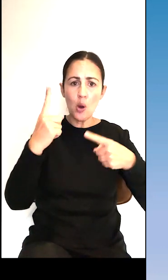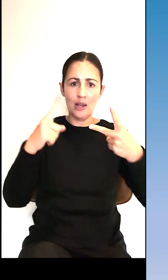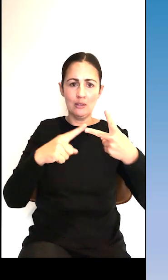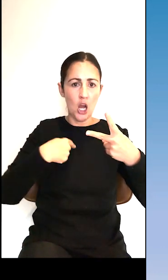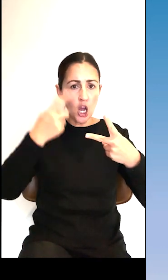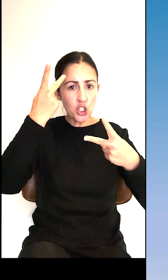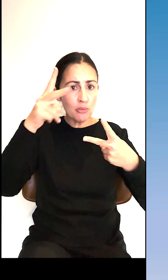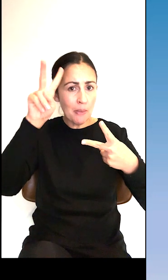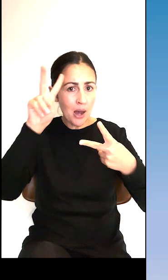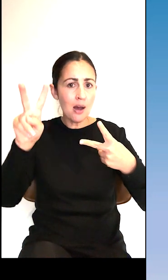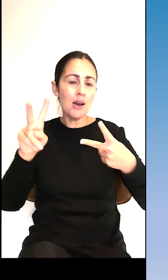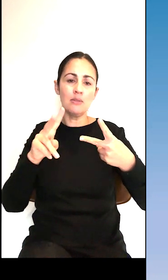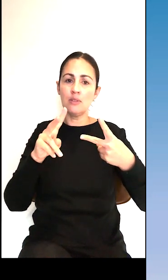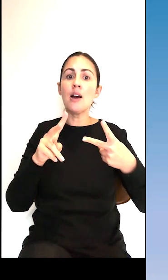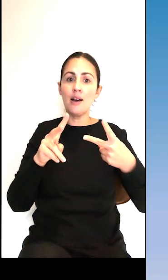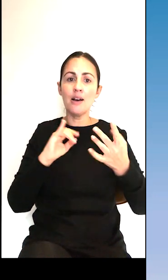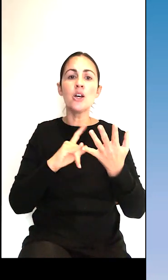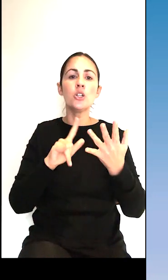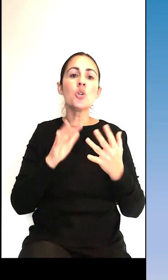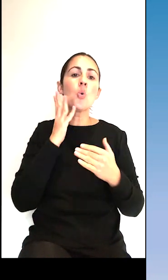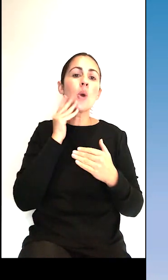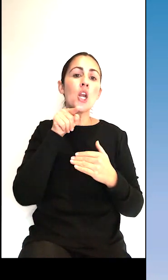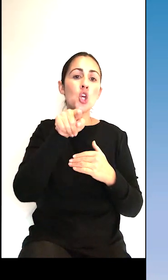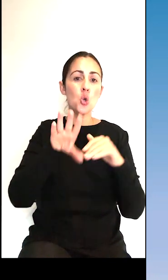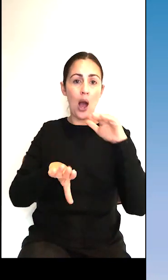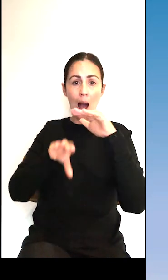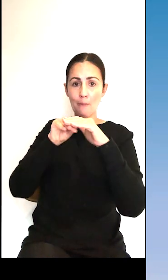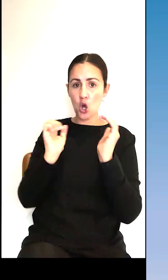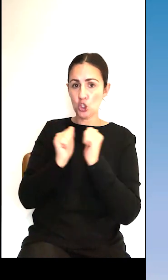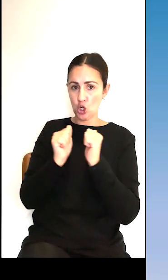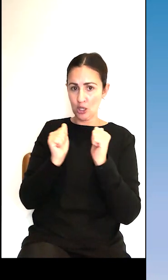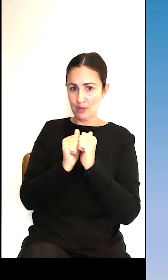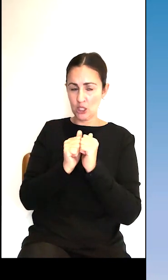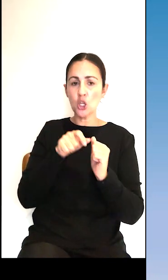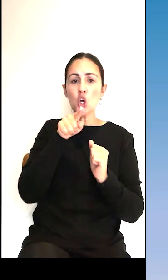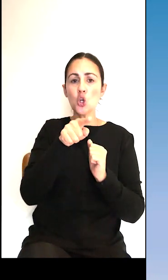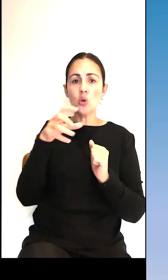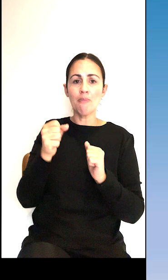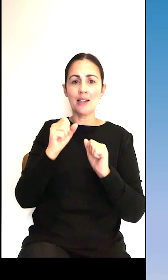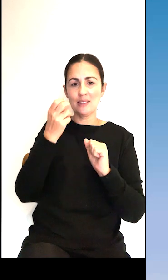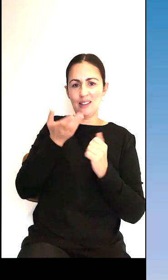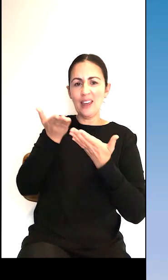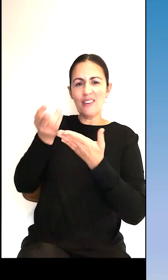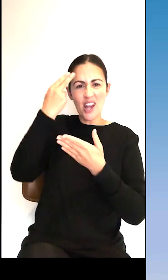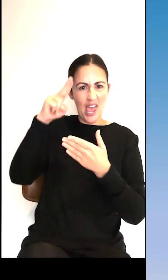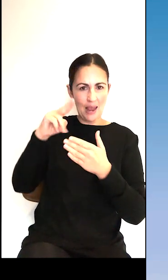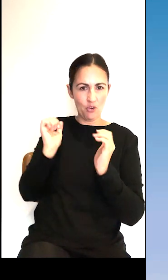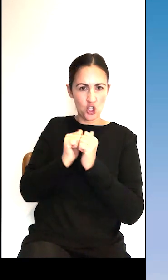notarise what is the date of the documents, and what and in terms of what is the most current date because that is going to be the one